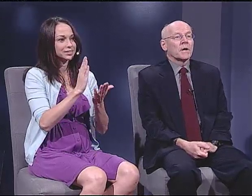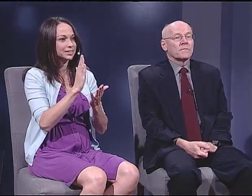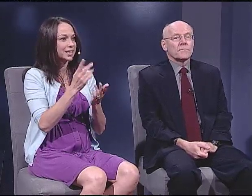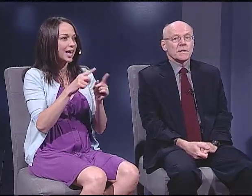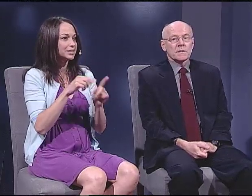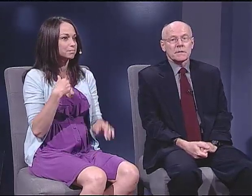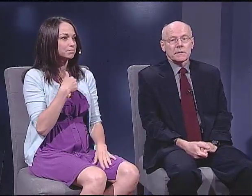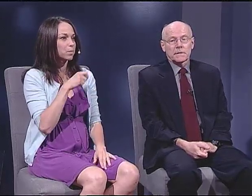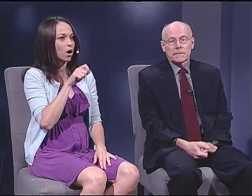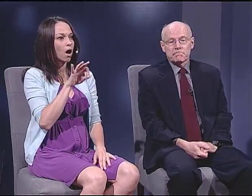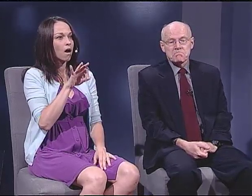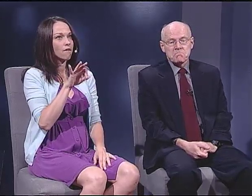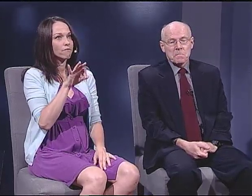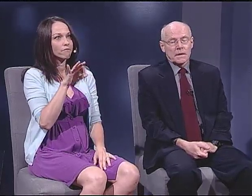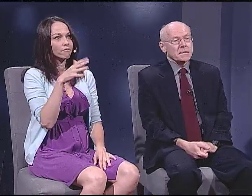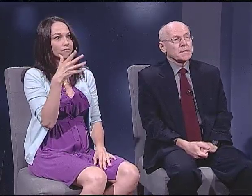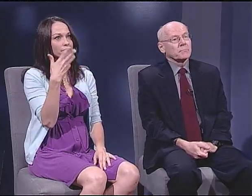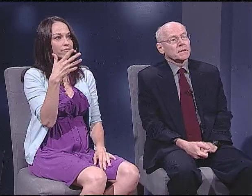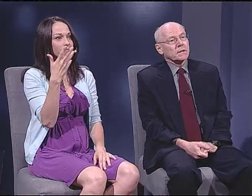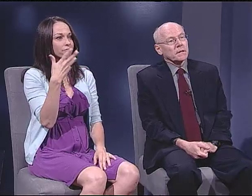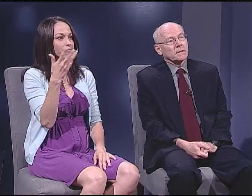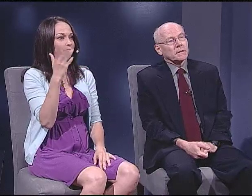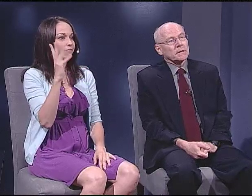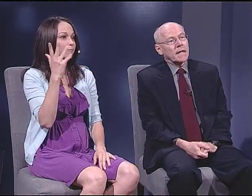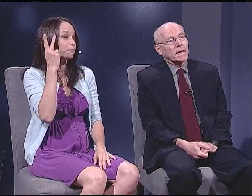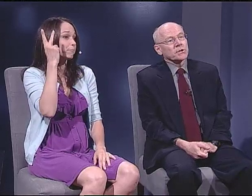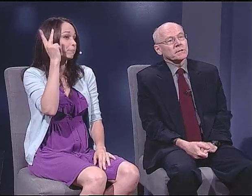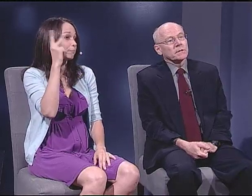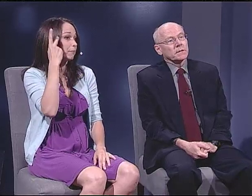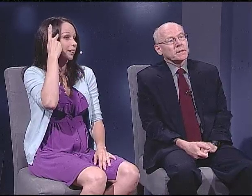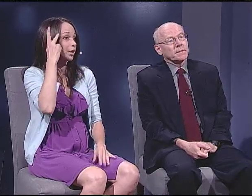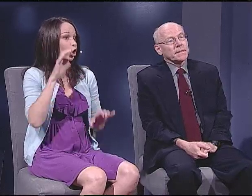of this let's say political action committee?